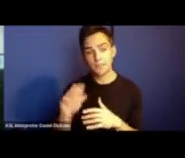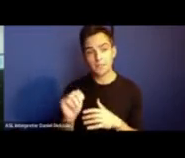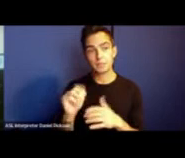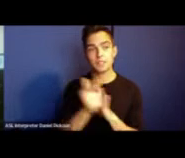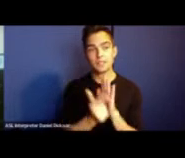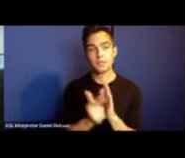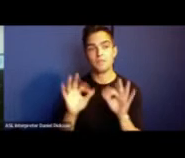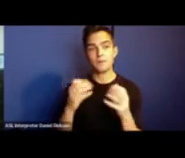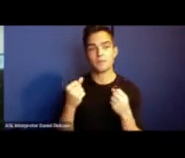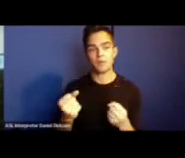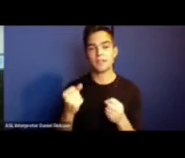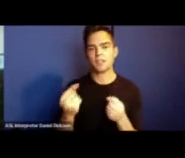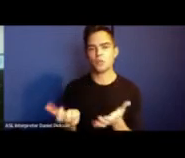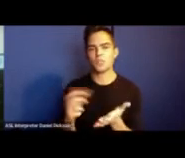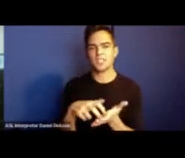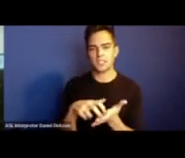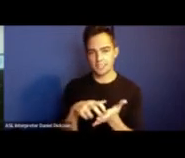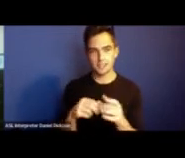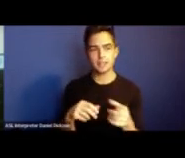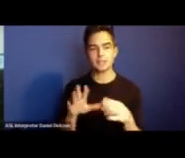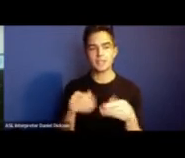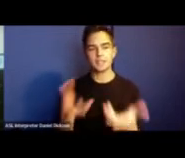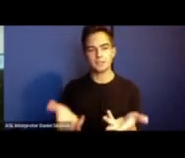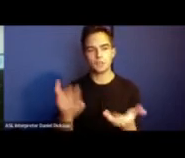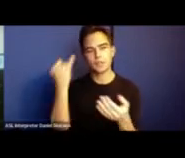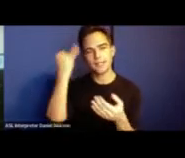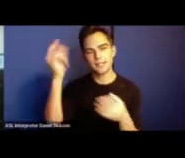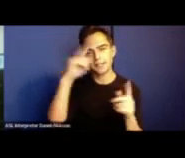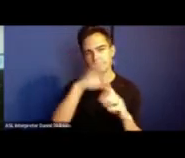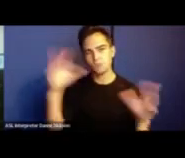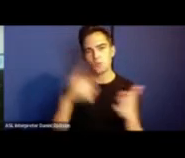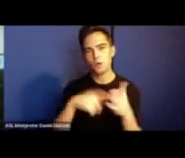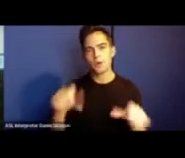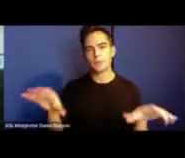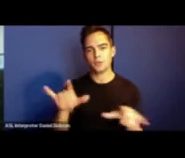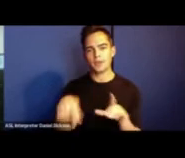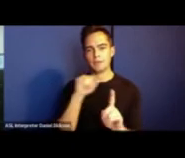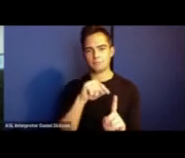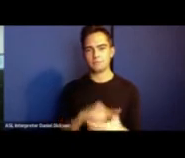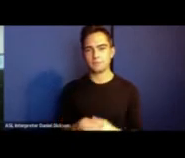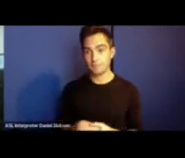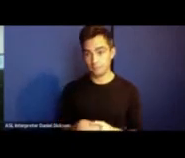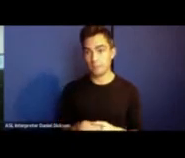resiliency. So this just gives you a kind of an idea of what we can do with it. Um, the next